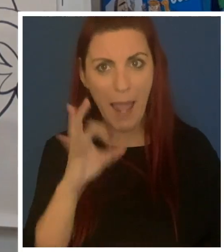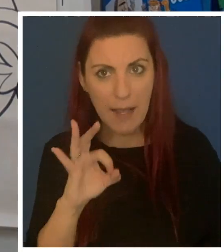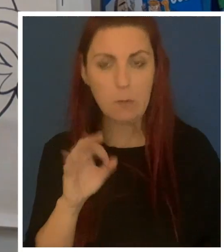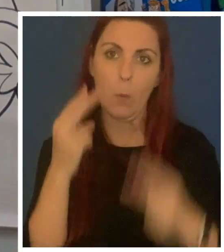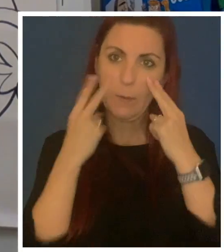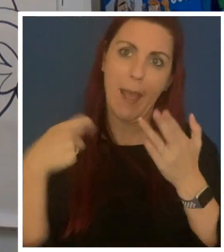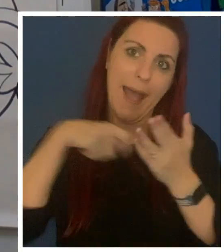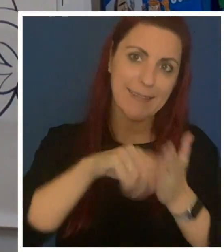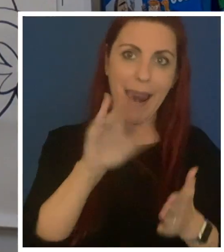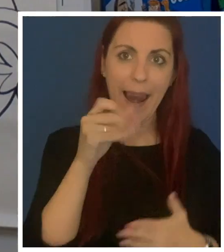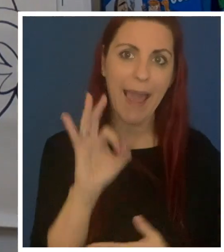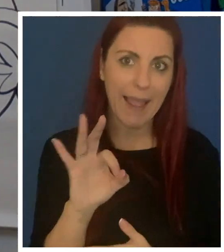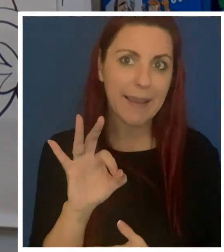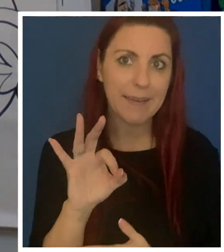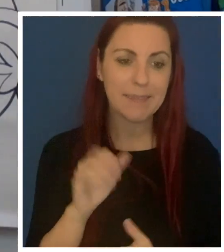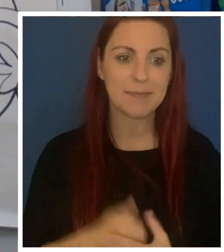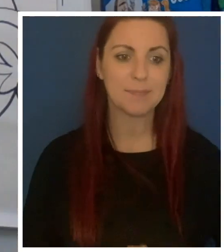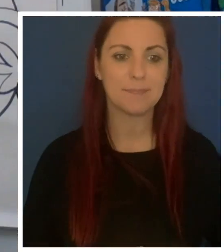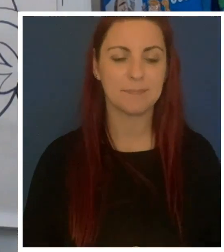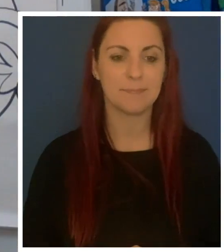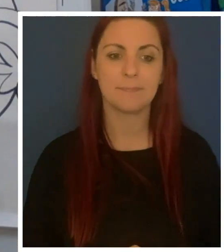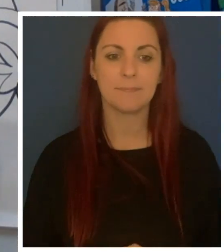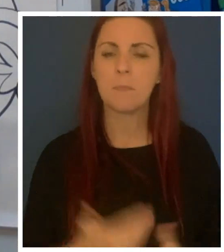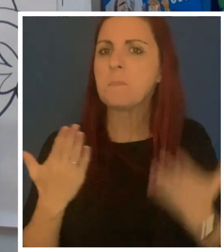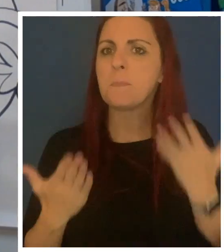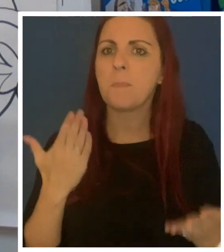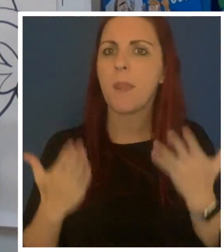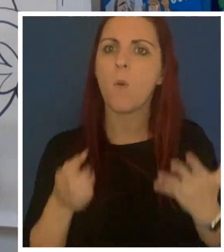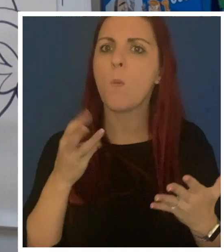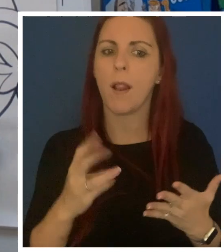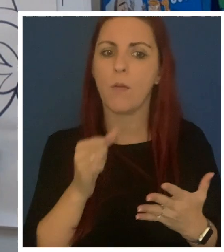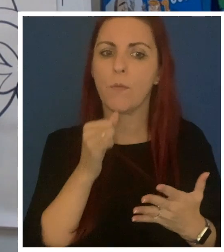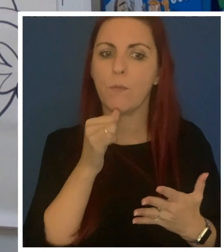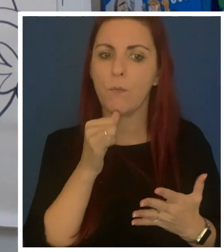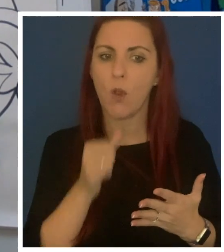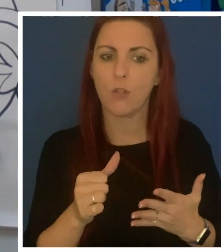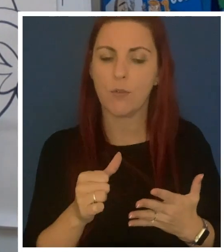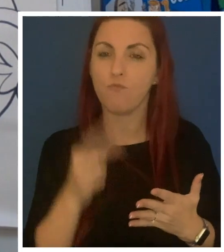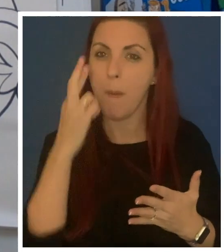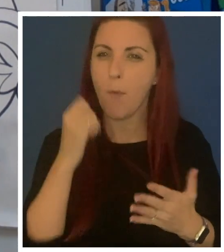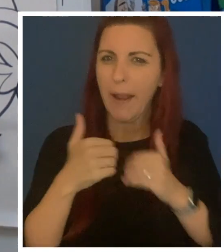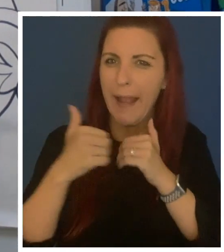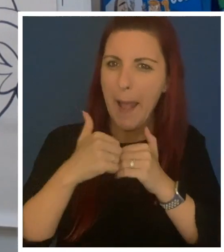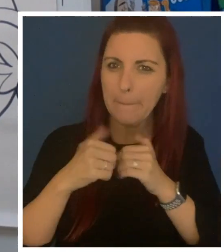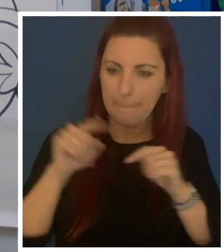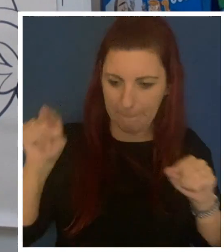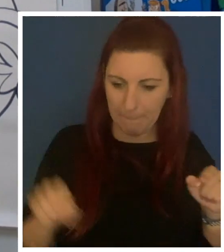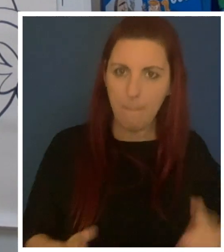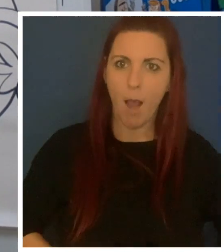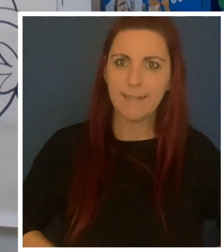So to do his legs what I'm going to do is I'm going to draw two little curves coming down here, remember we left this little space down here for his leg?